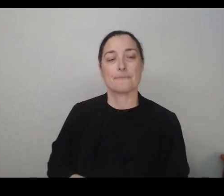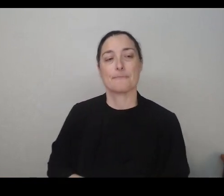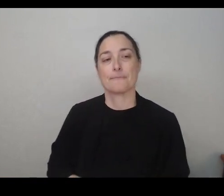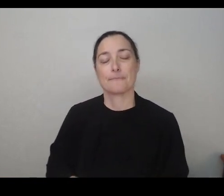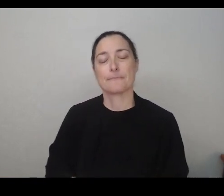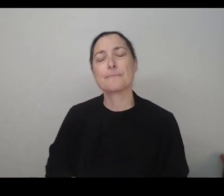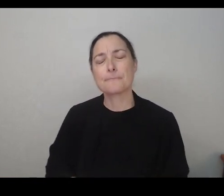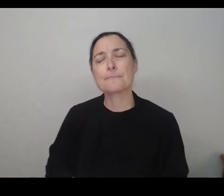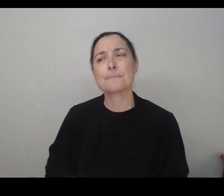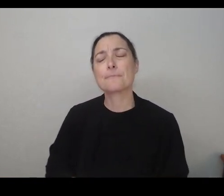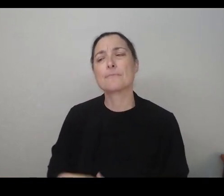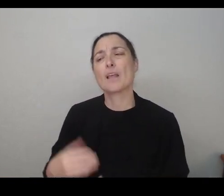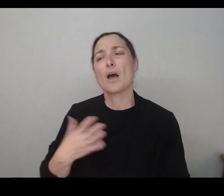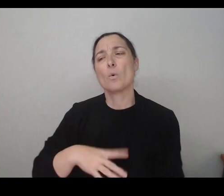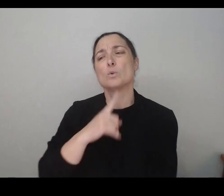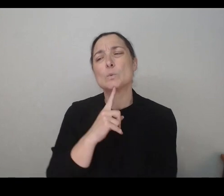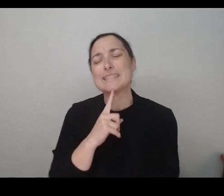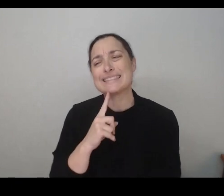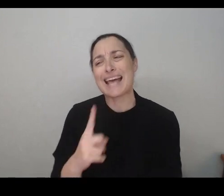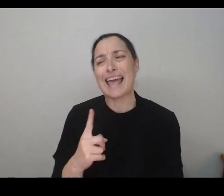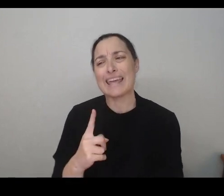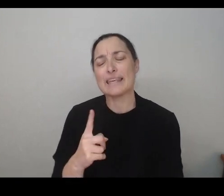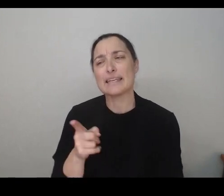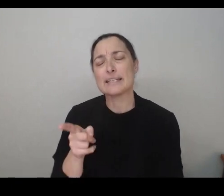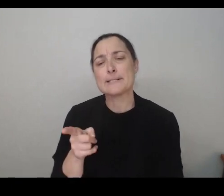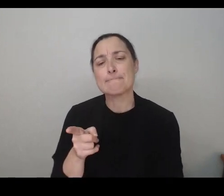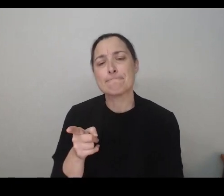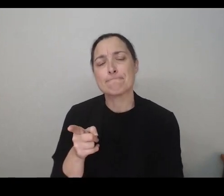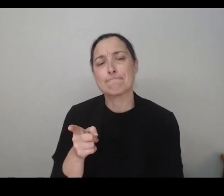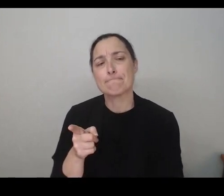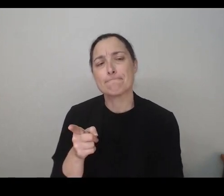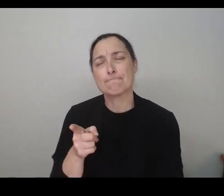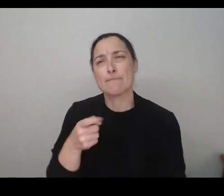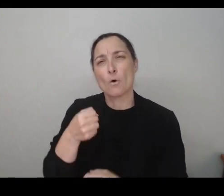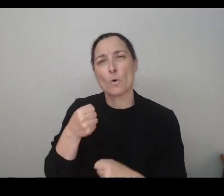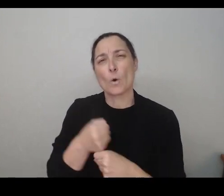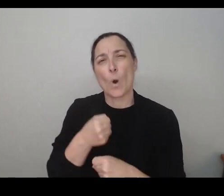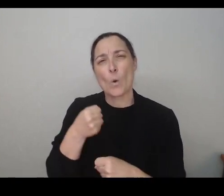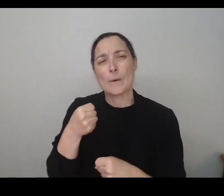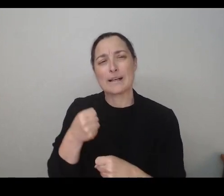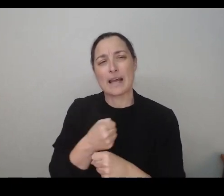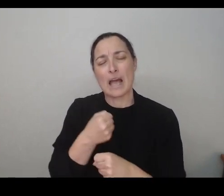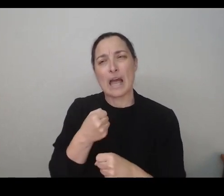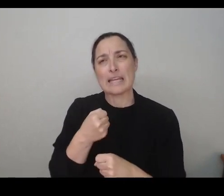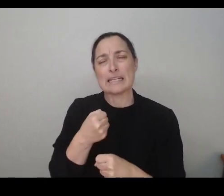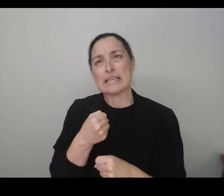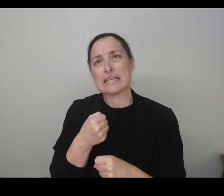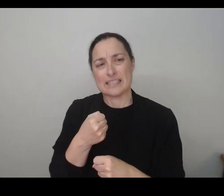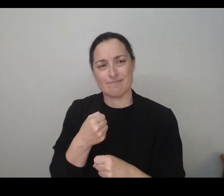that Gauguin was fighting a lot against religion, religious people in the Marquesas, especially.